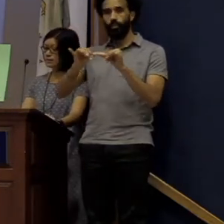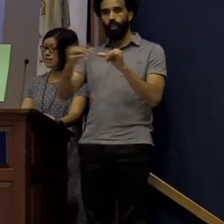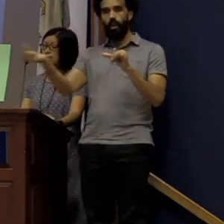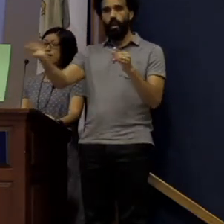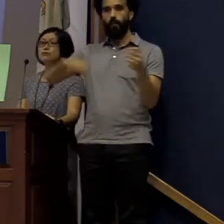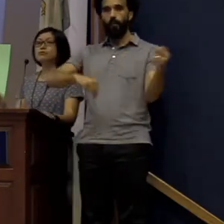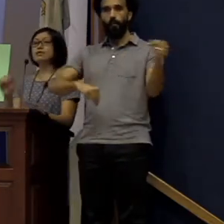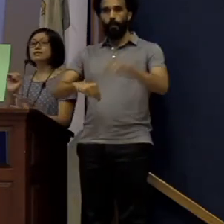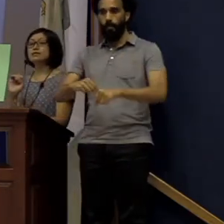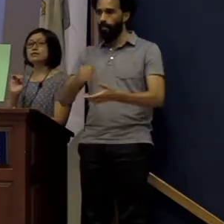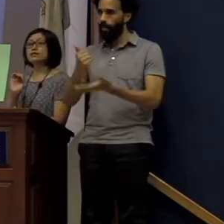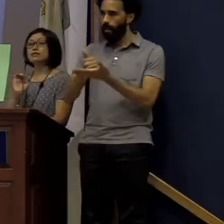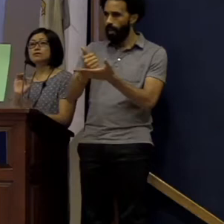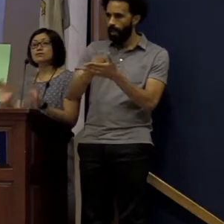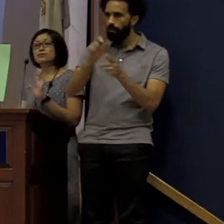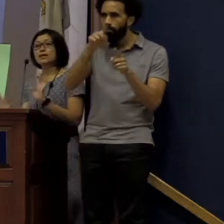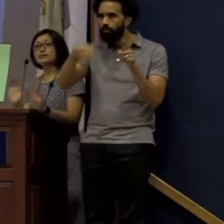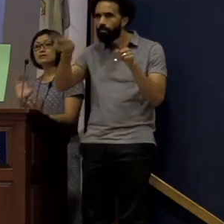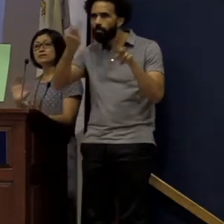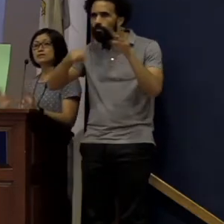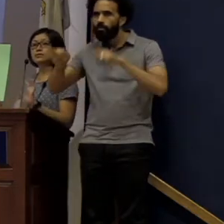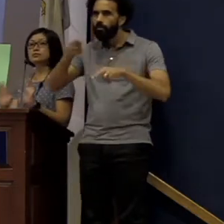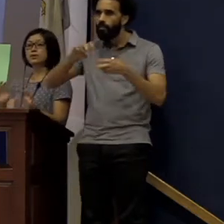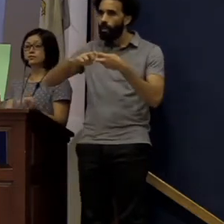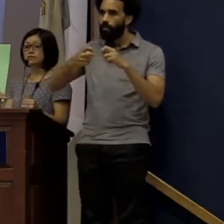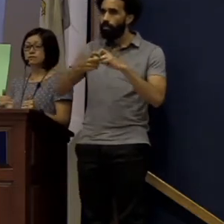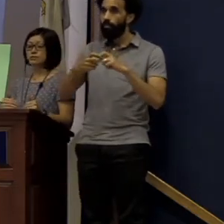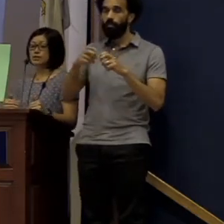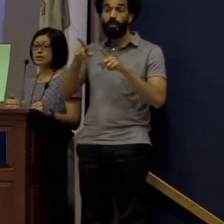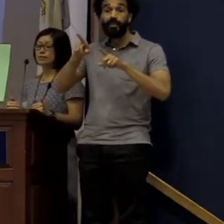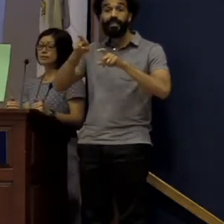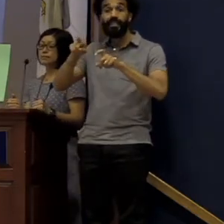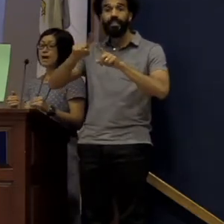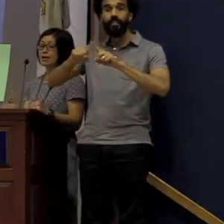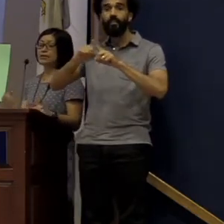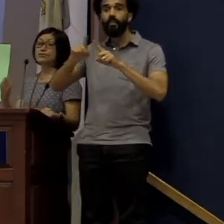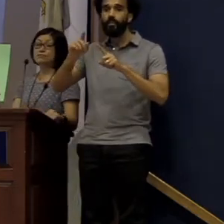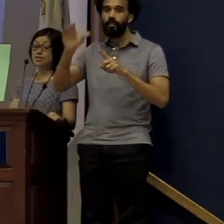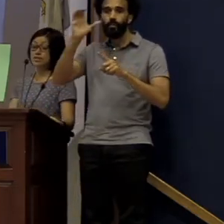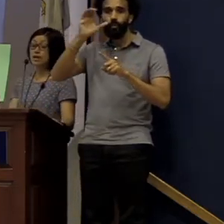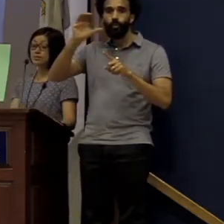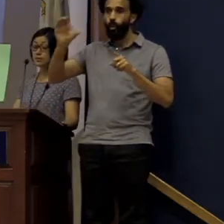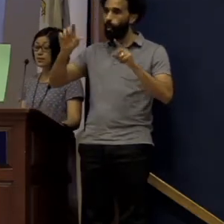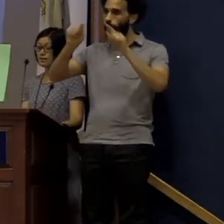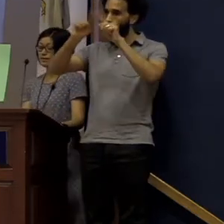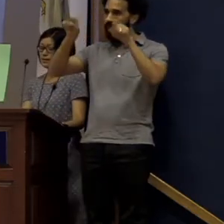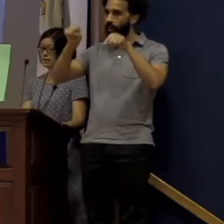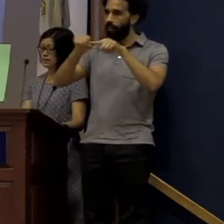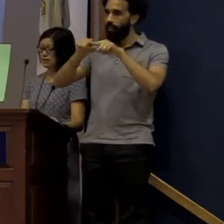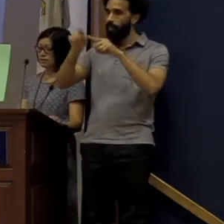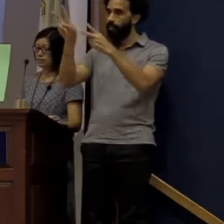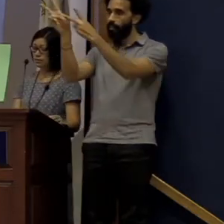They also tested a lot of solar panels to see which one would would power the three blue LED lights that they wanted to use